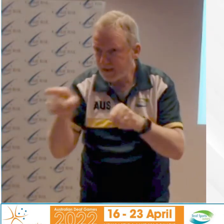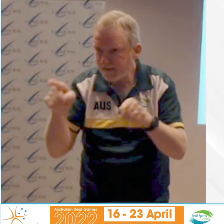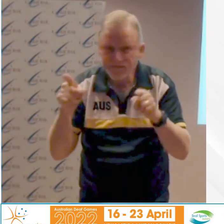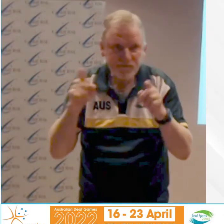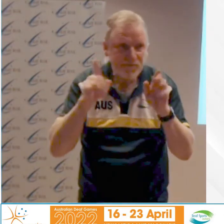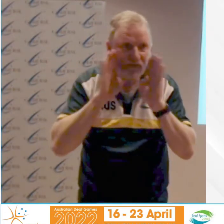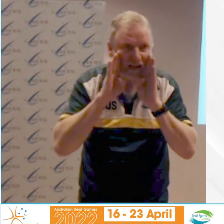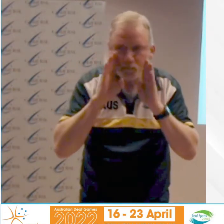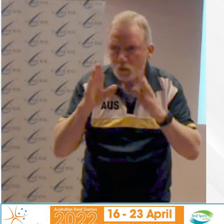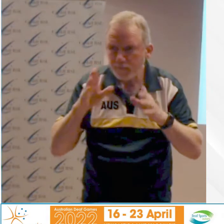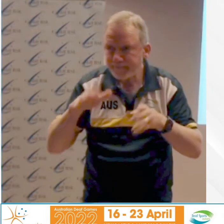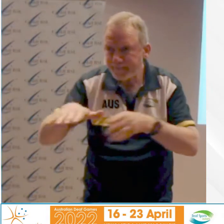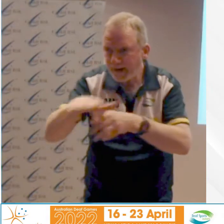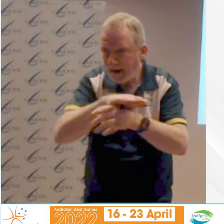and for our friends on the live stream